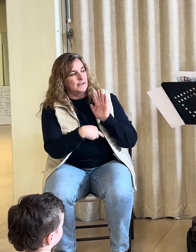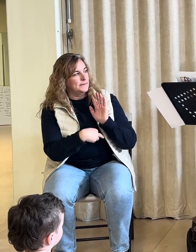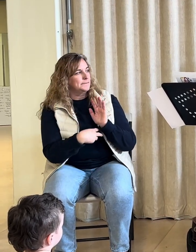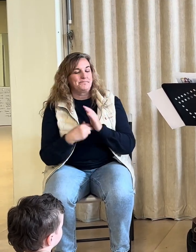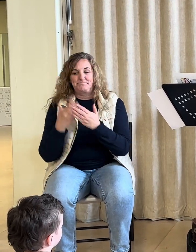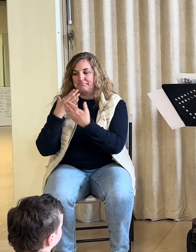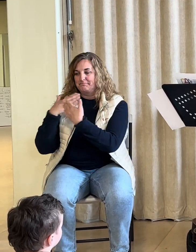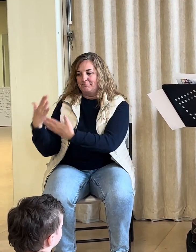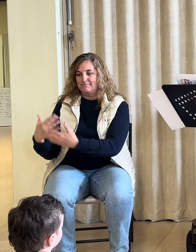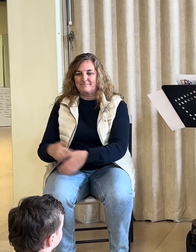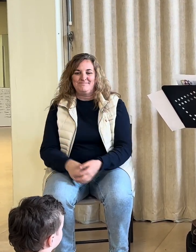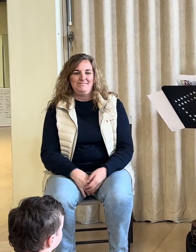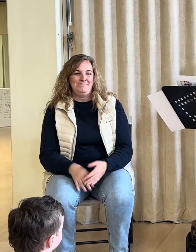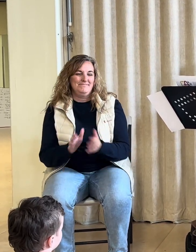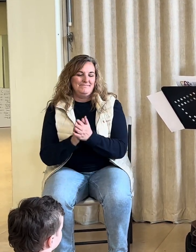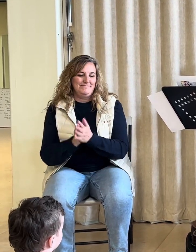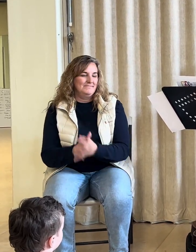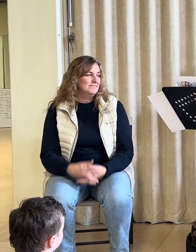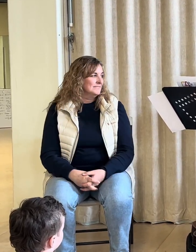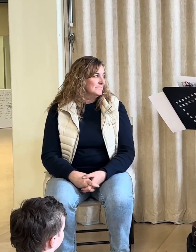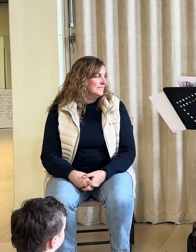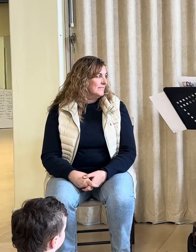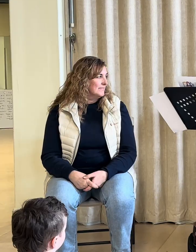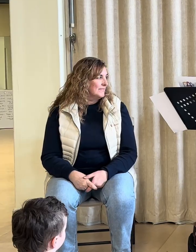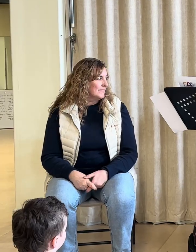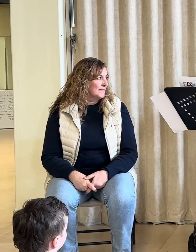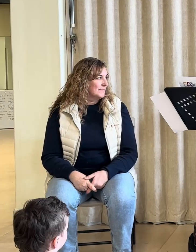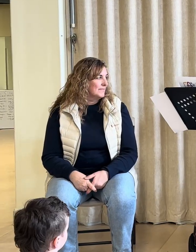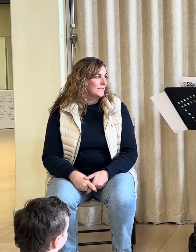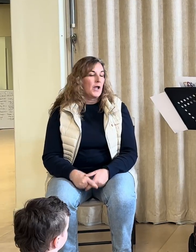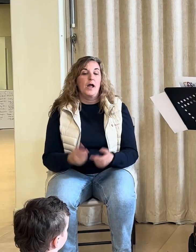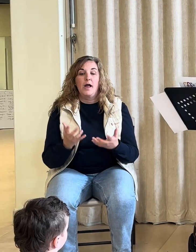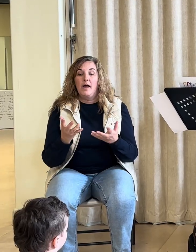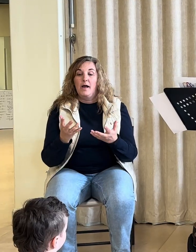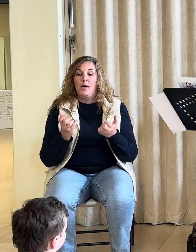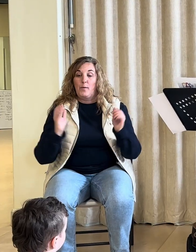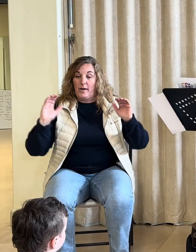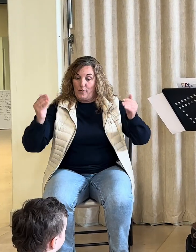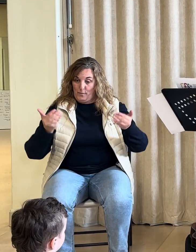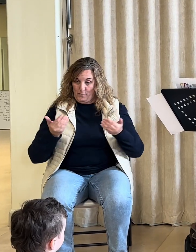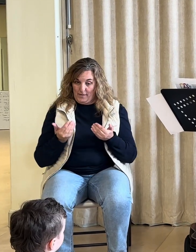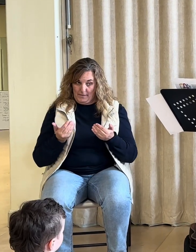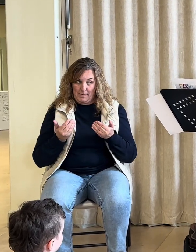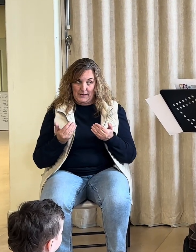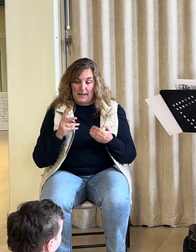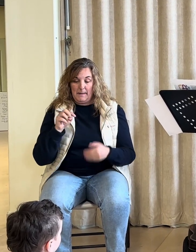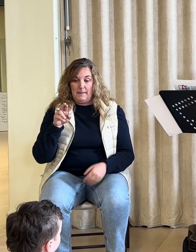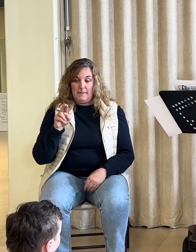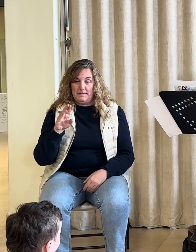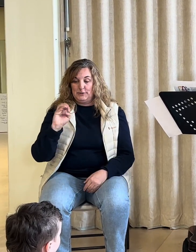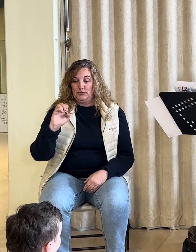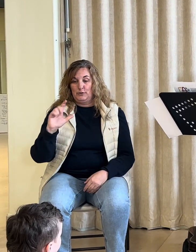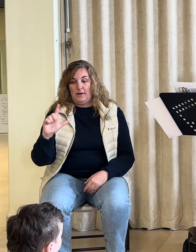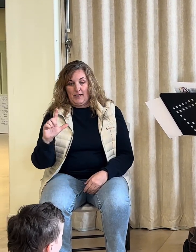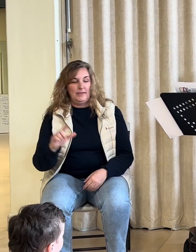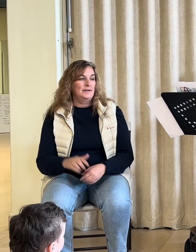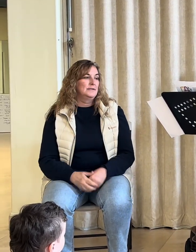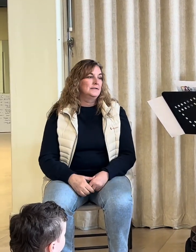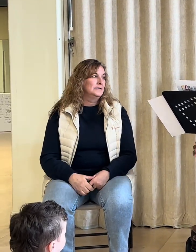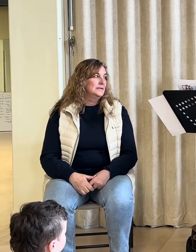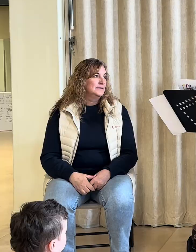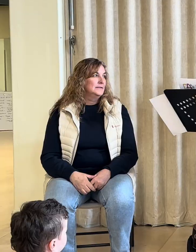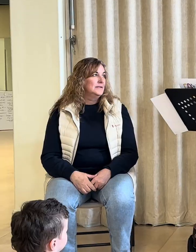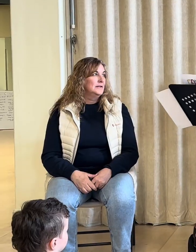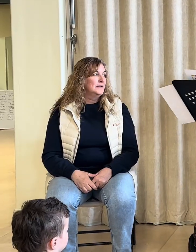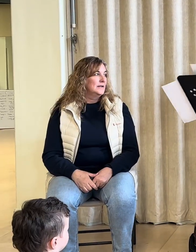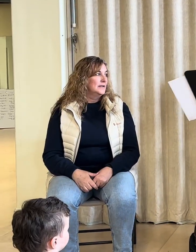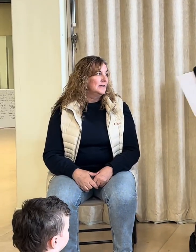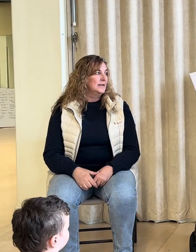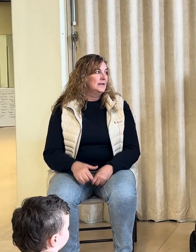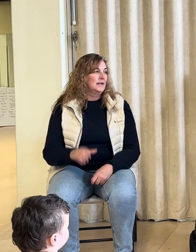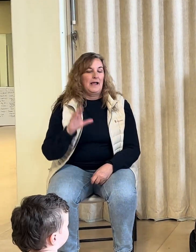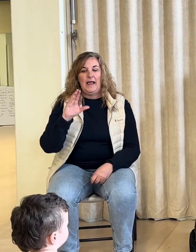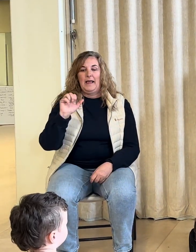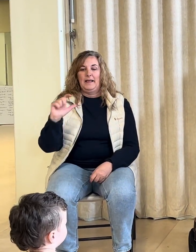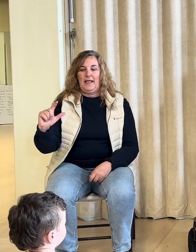Always. So, I would like to welcome back Mr. Cal Shackman. And Mr. Cal Shackman and I are